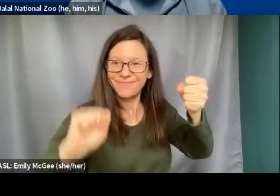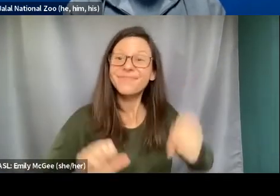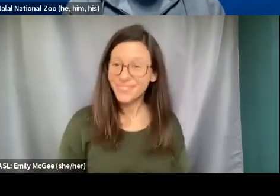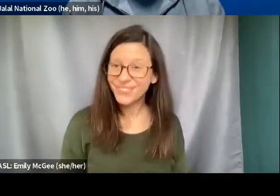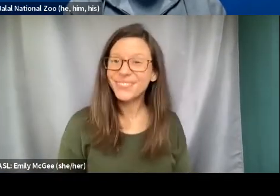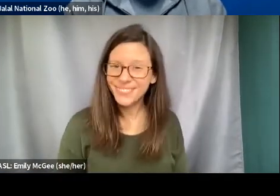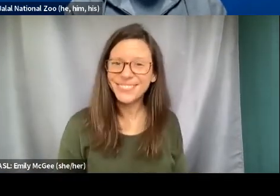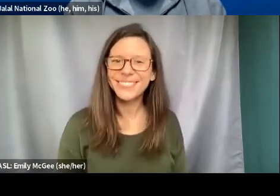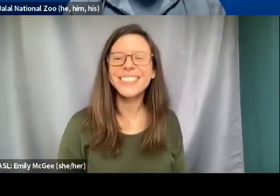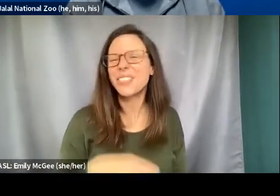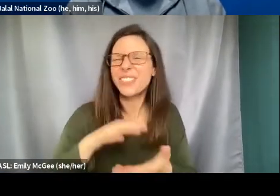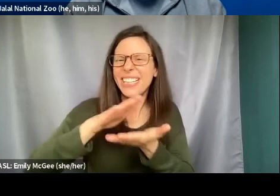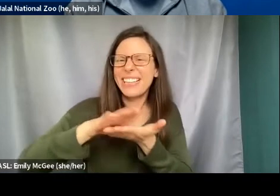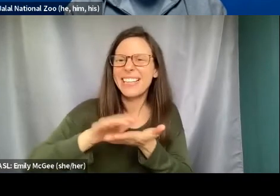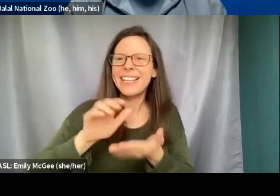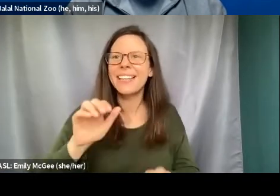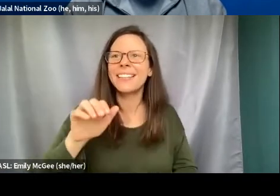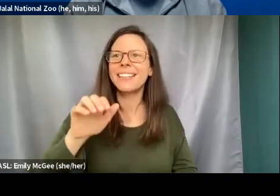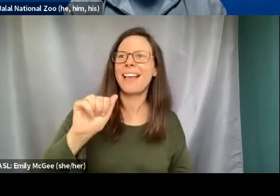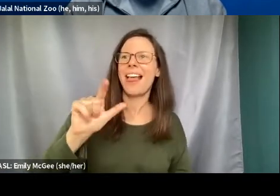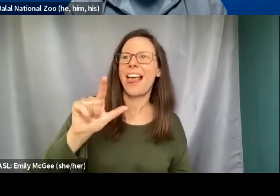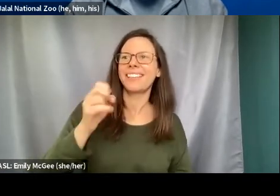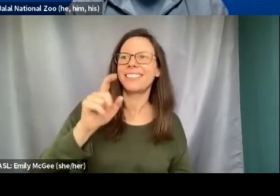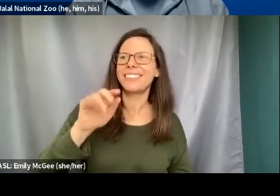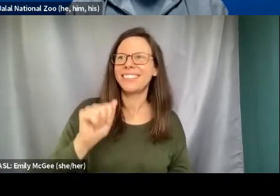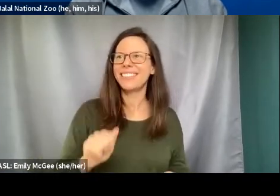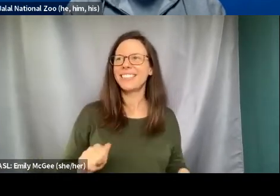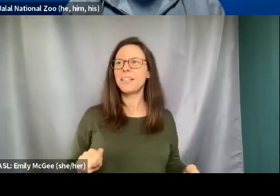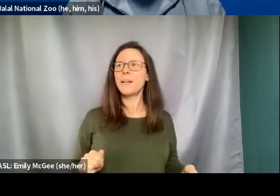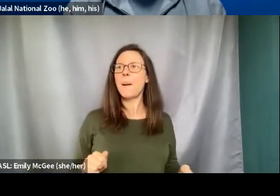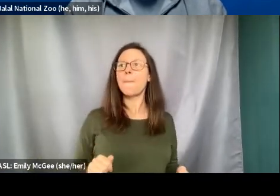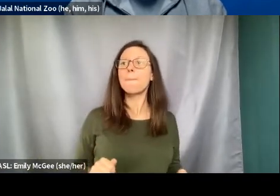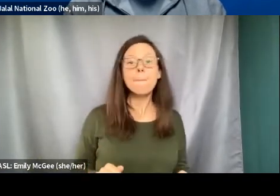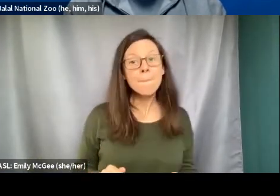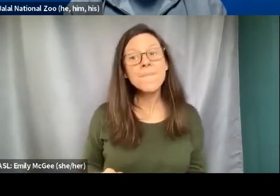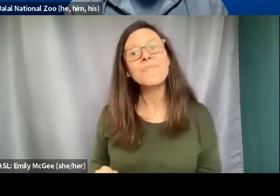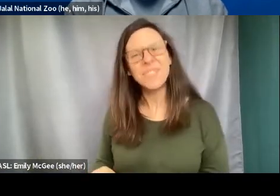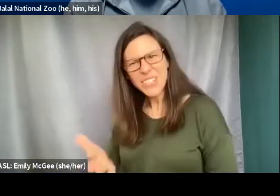a little uh using our innovation to solve some problems in the water. That's great.